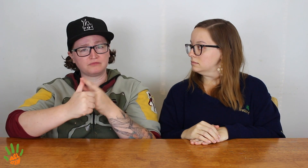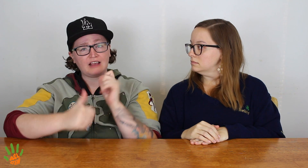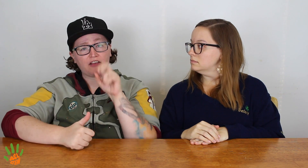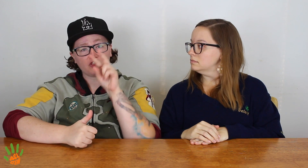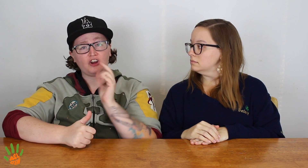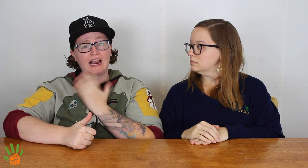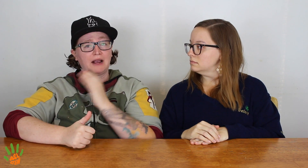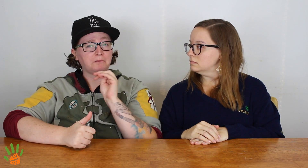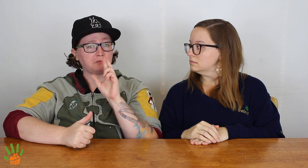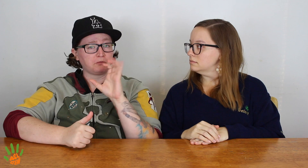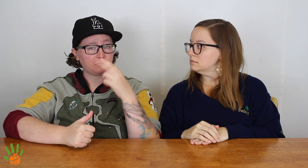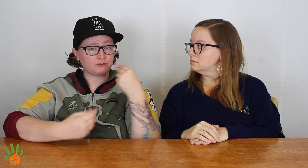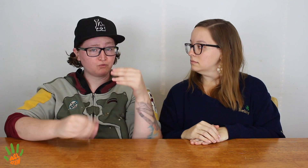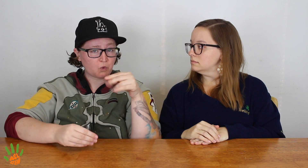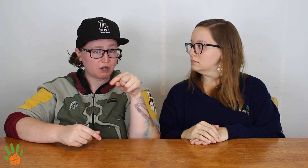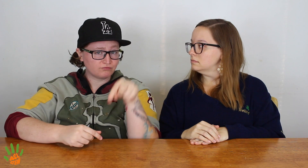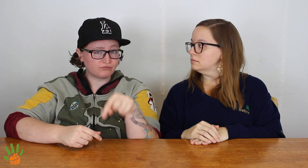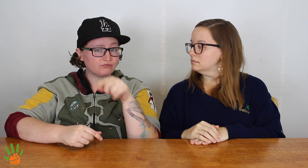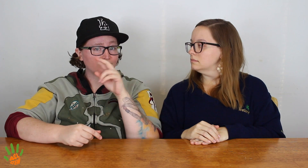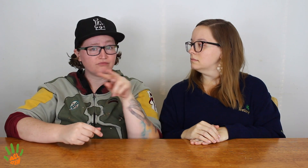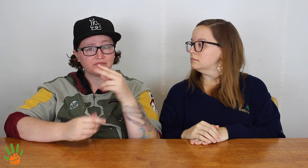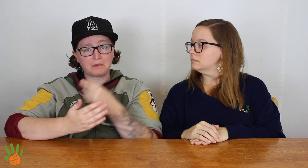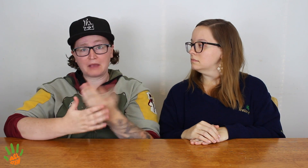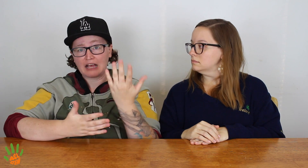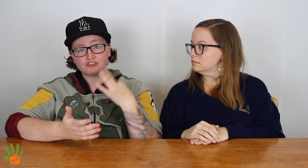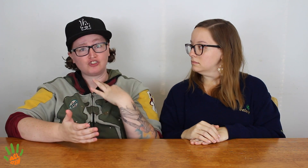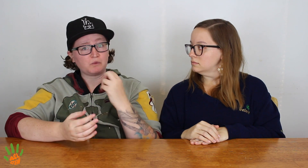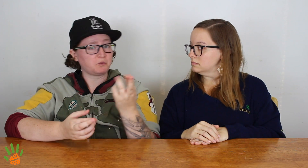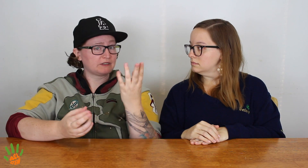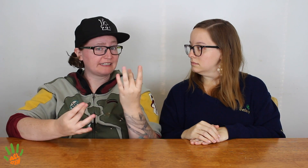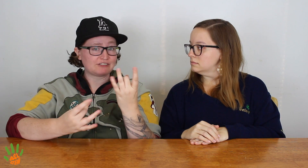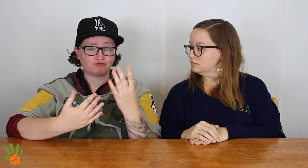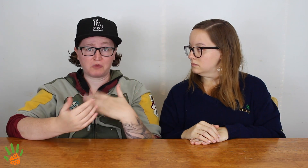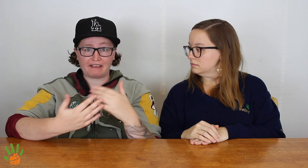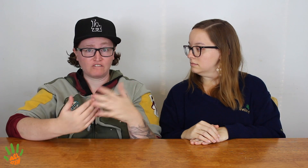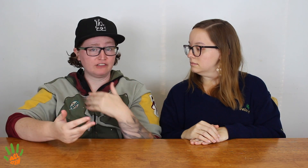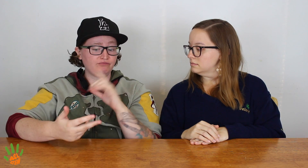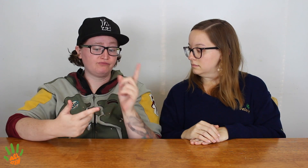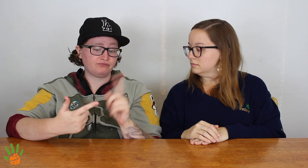You can look at our merch store down below. You can buy shirts or stickers there.